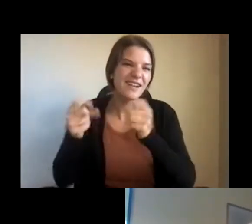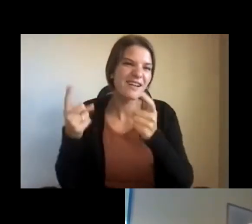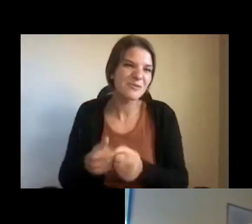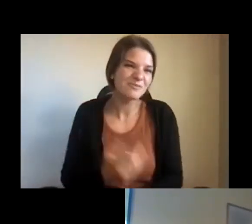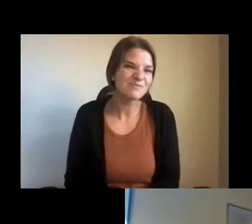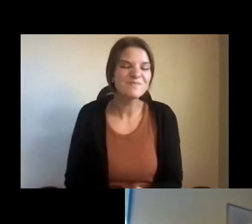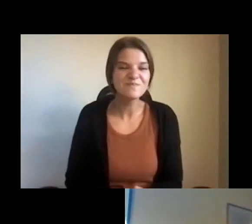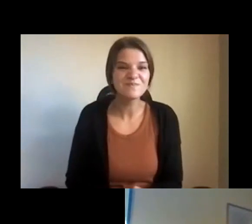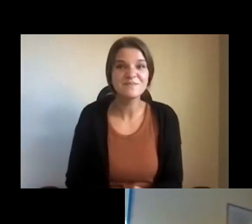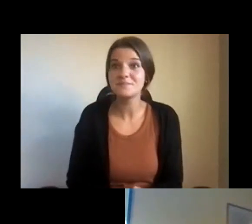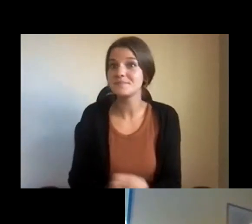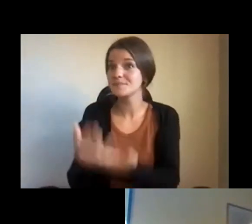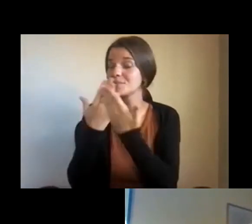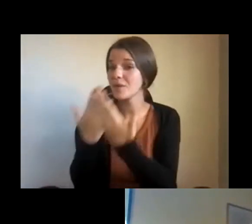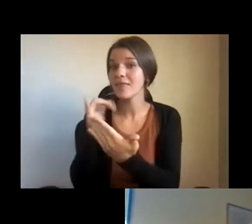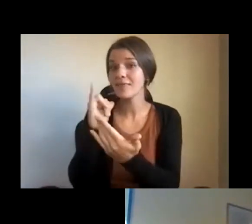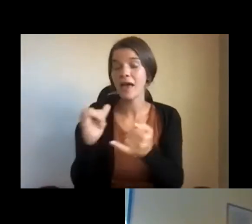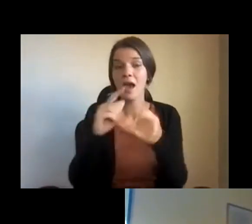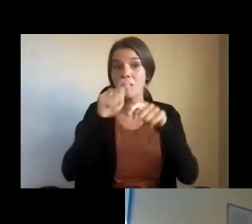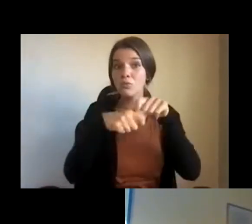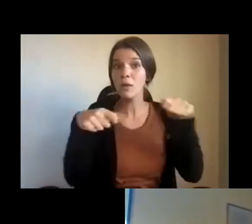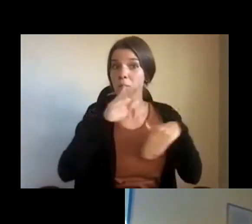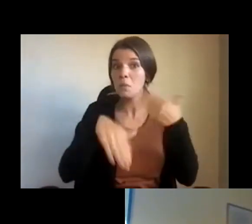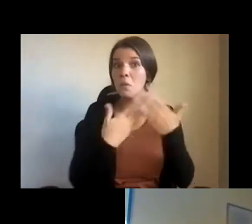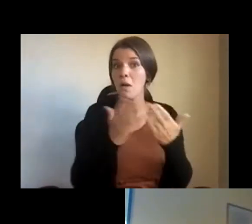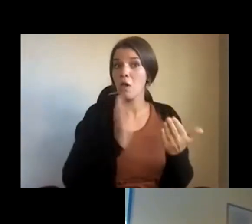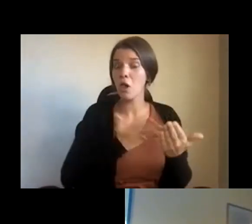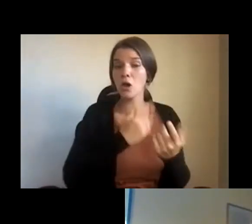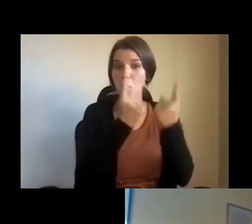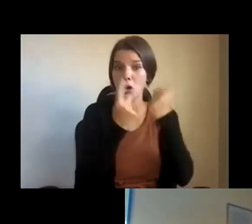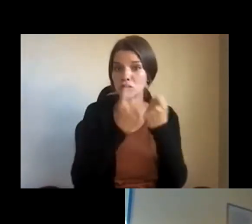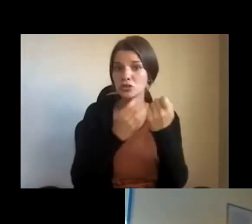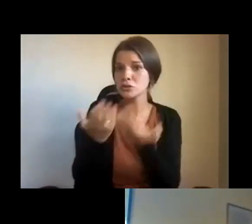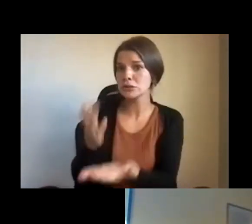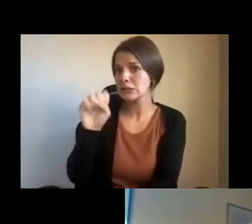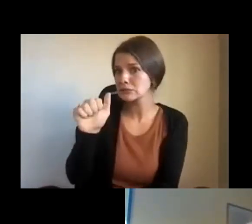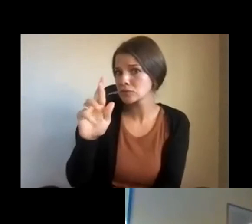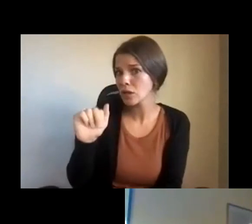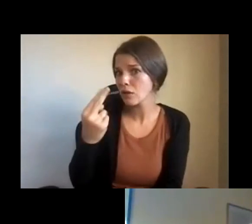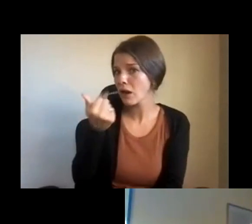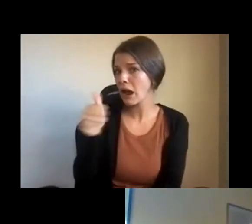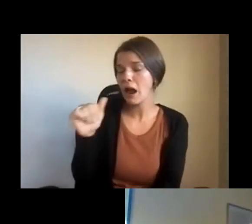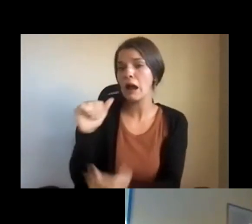That concludes all of our questions. Sarah, I don't know if you have any final parting thoughts